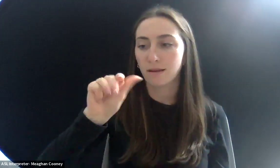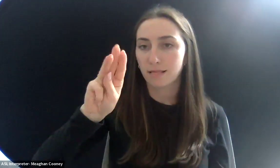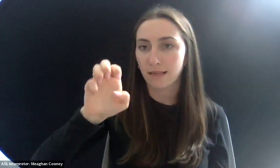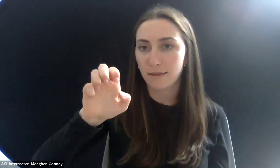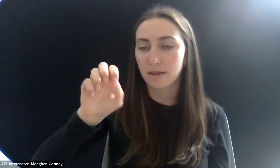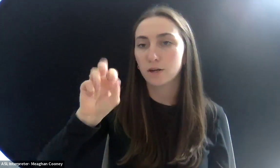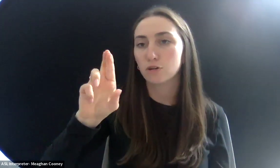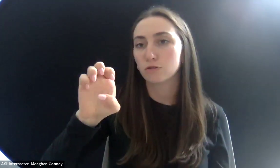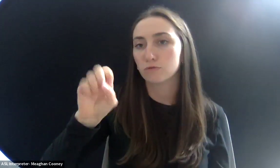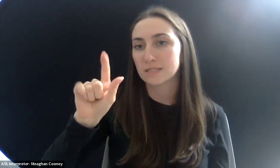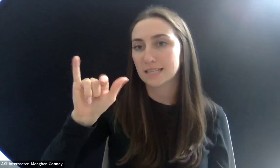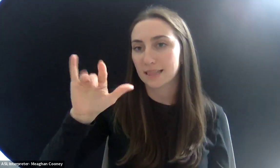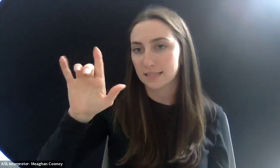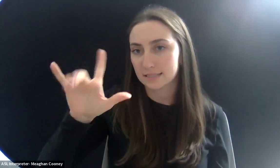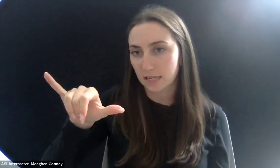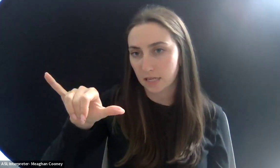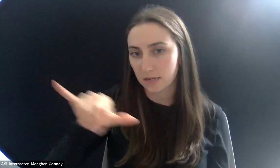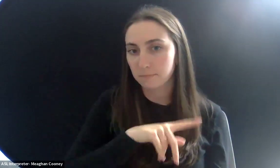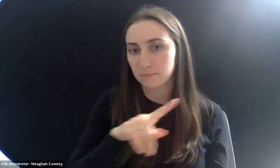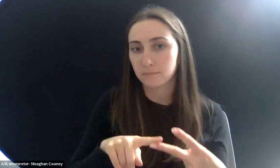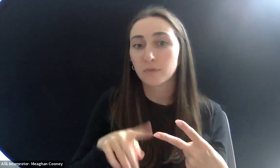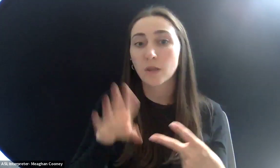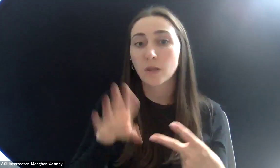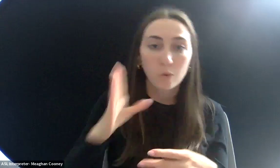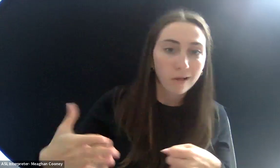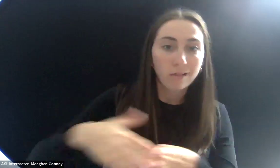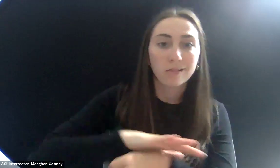We'll be covering the GHG policy updates from 2:00 to 3:00 PM,